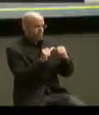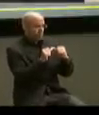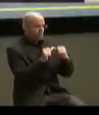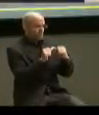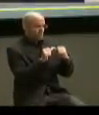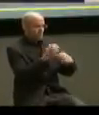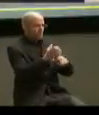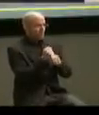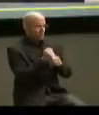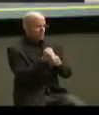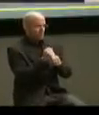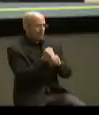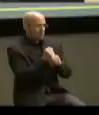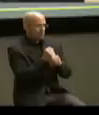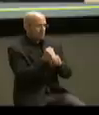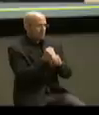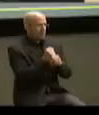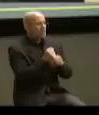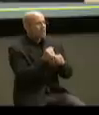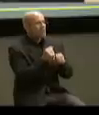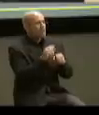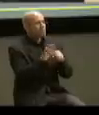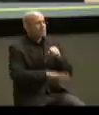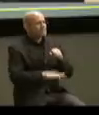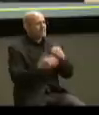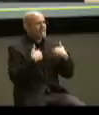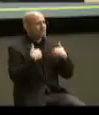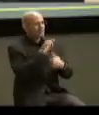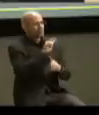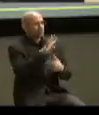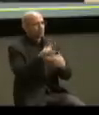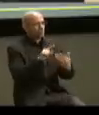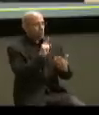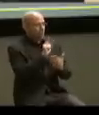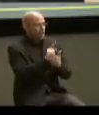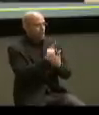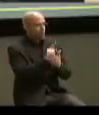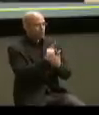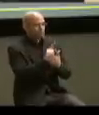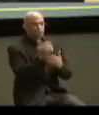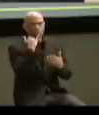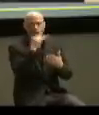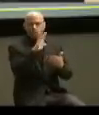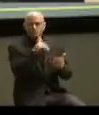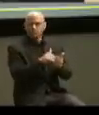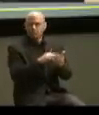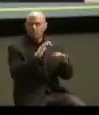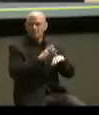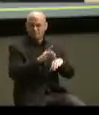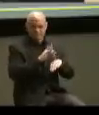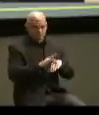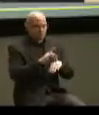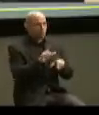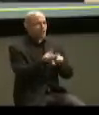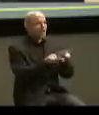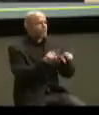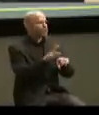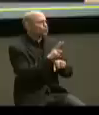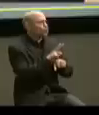GAS EMISSIONS INVENTORY THAT BASICALLY IS HAVING ALMOST A 24-HOUR CALL CENTER STAFF AVAILABLE AS YOU AS A SMALL